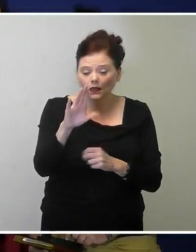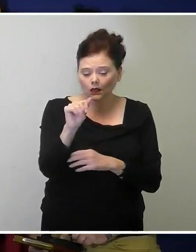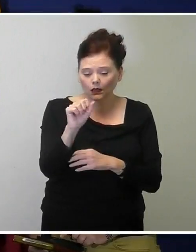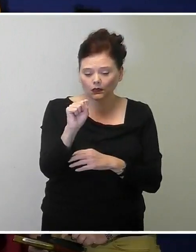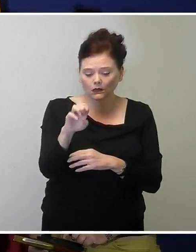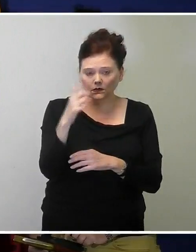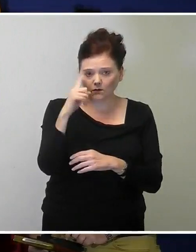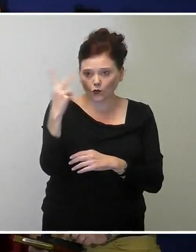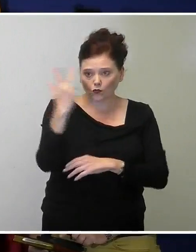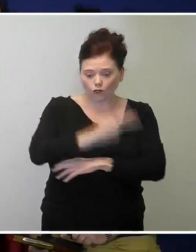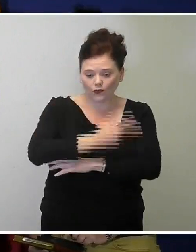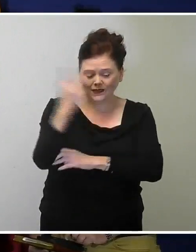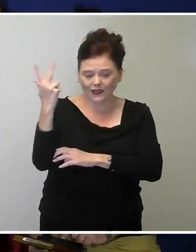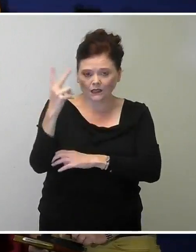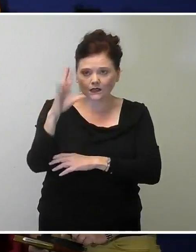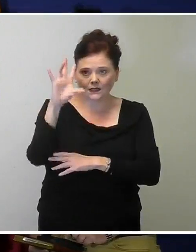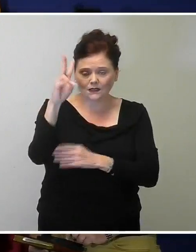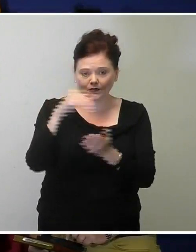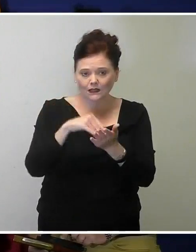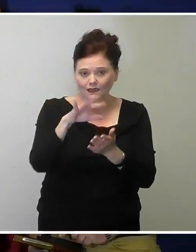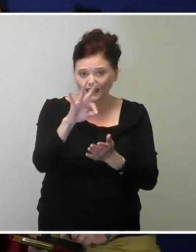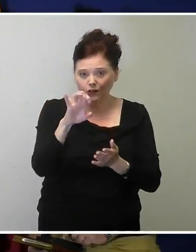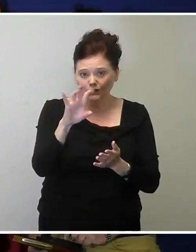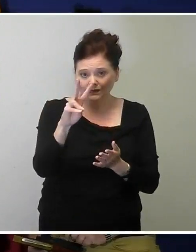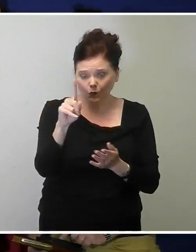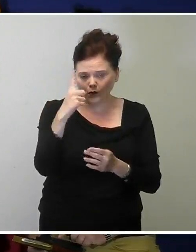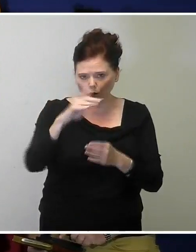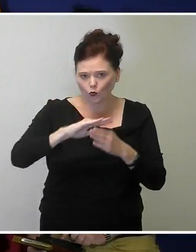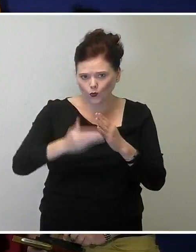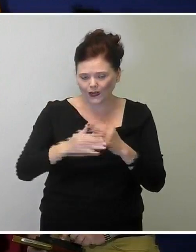WEBSTER AND CALHOUN.